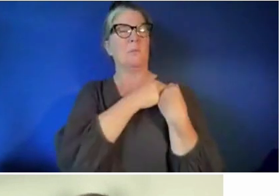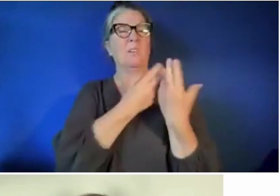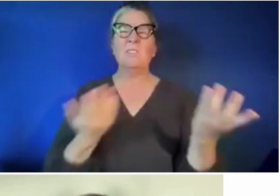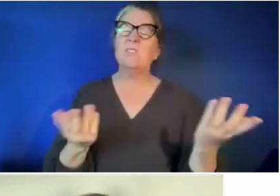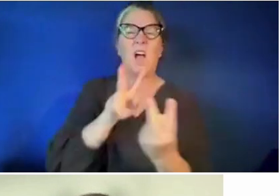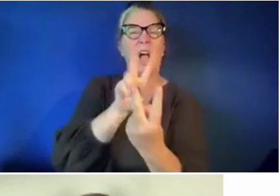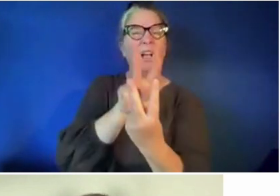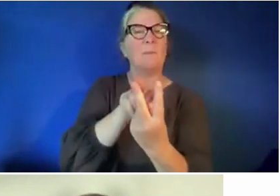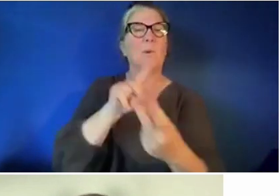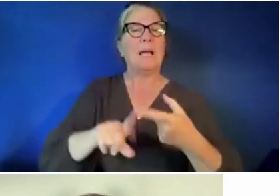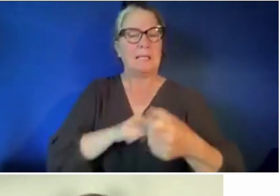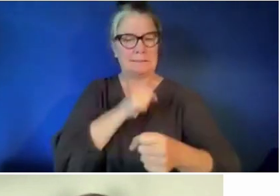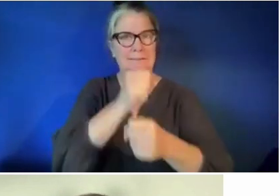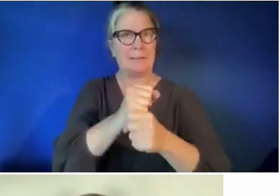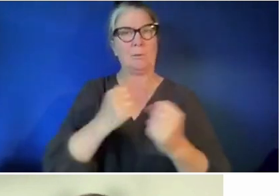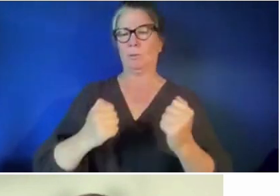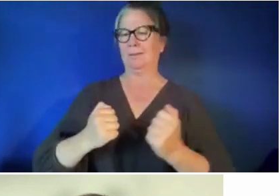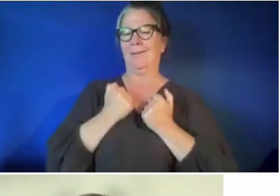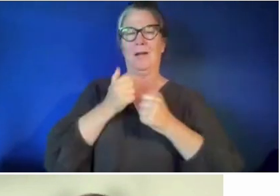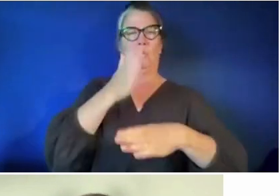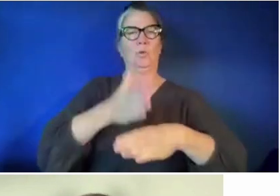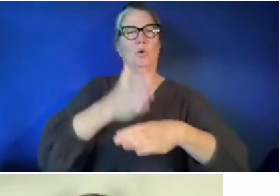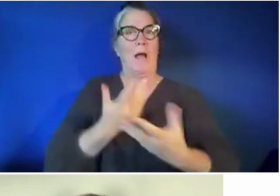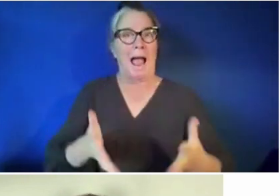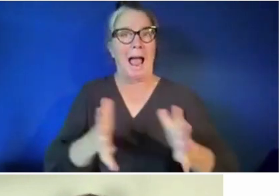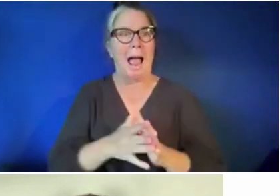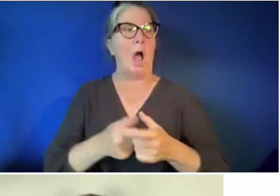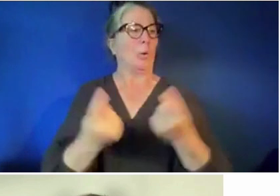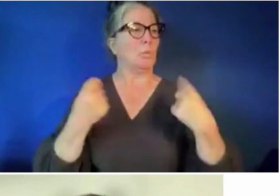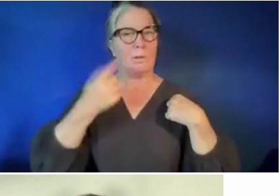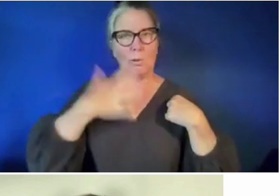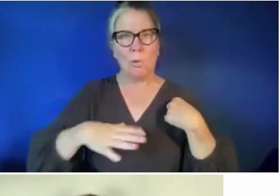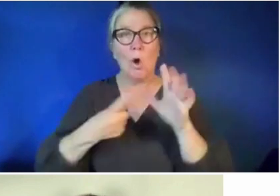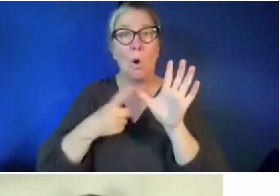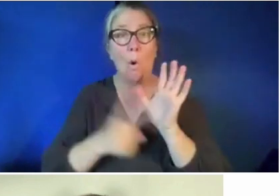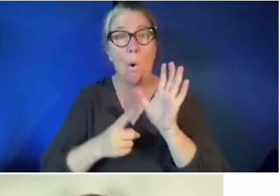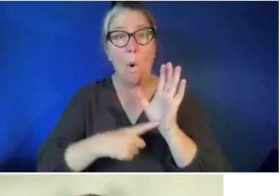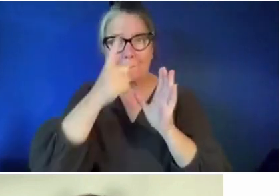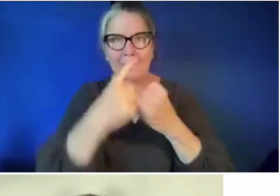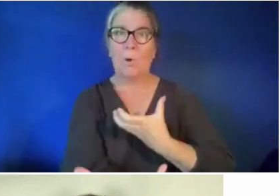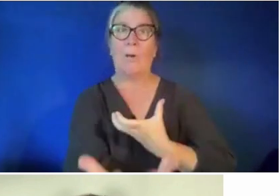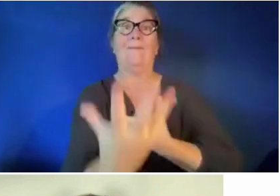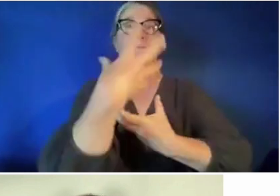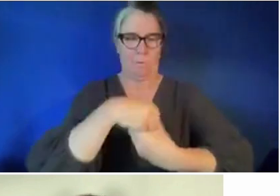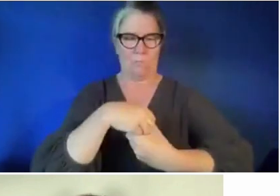about how we're trying to engage the whole workforce together into building a culture